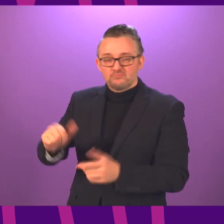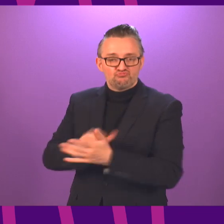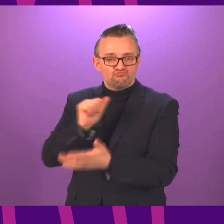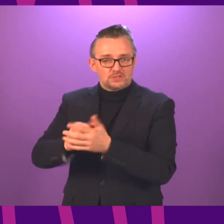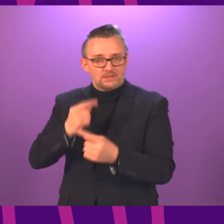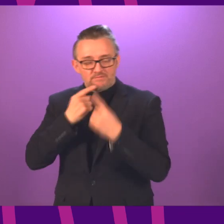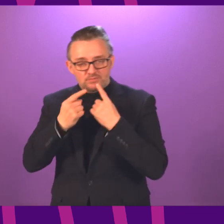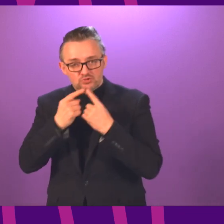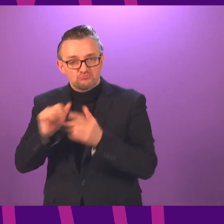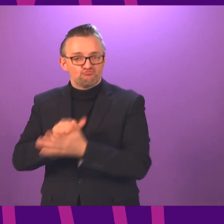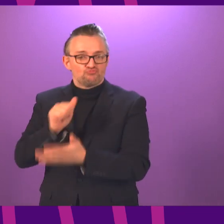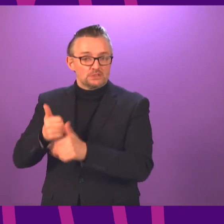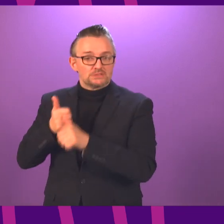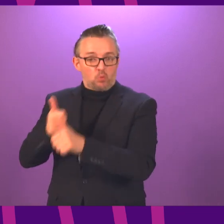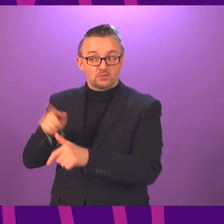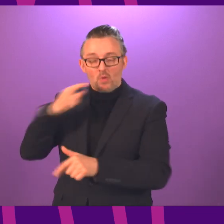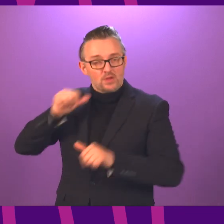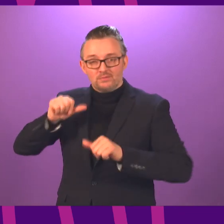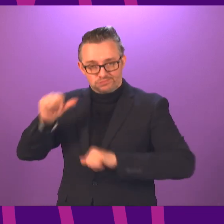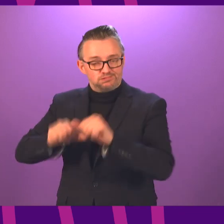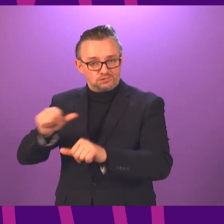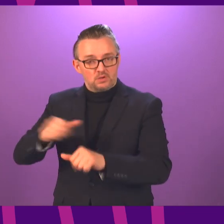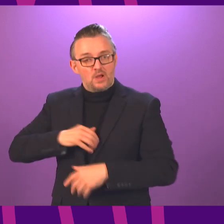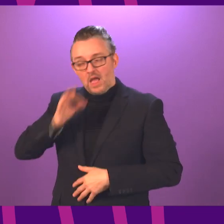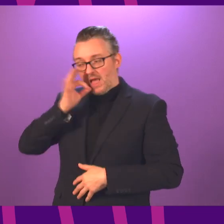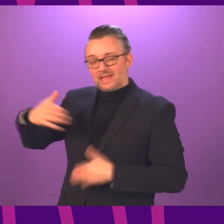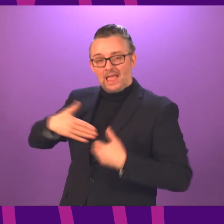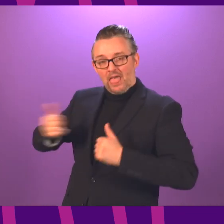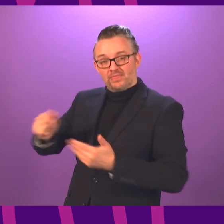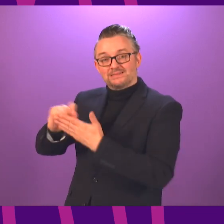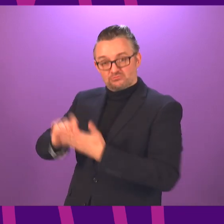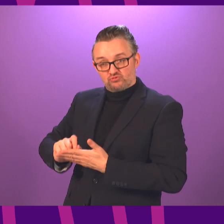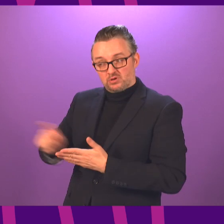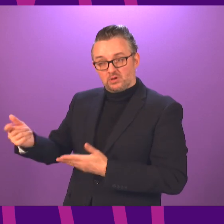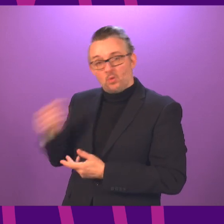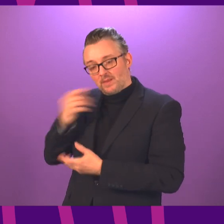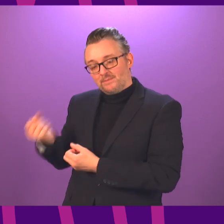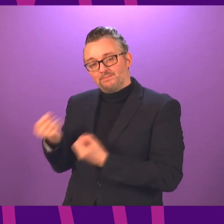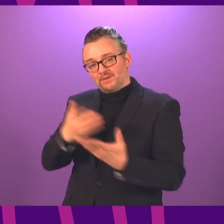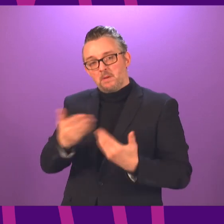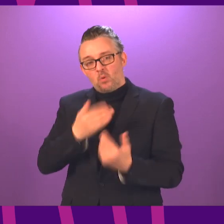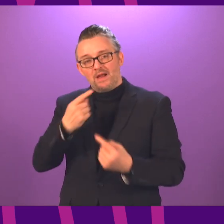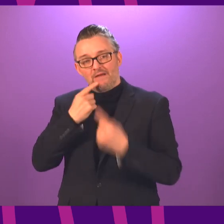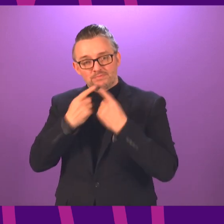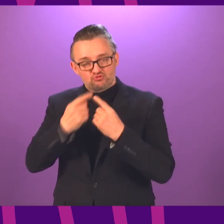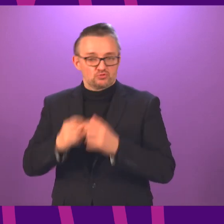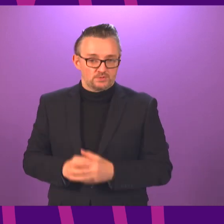that are necessary. That will be an on-going process. I will ask the health secretary to provide more information to the member about the detail of that and to answer any further